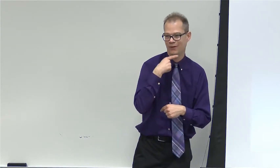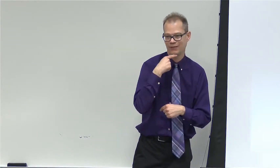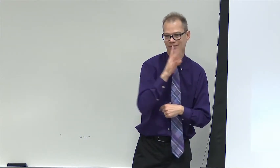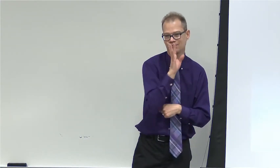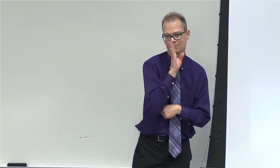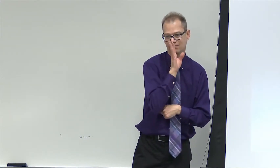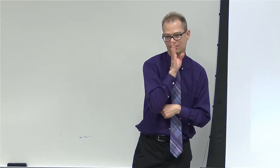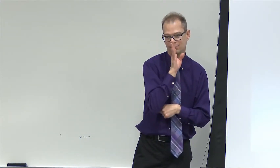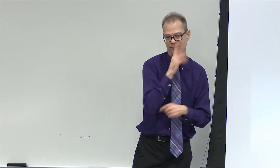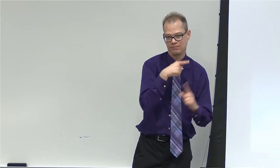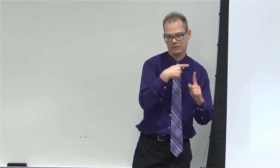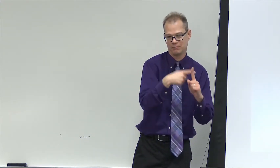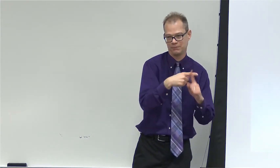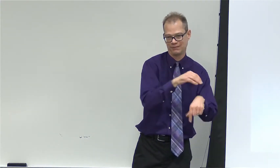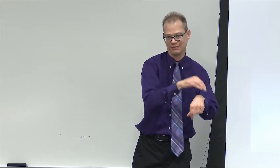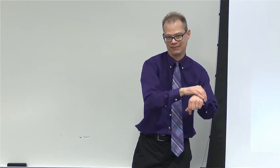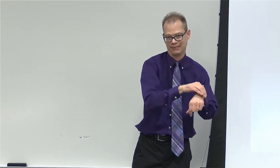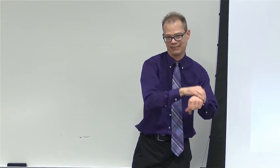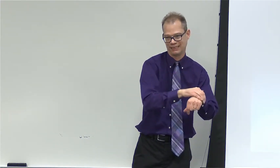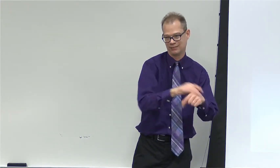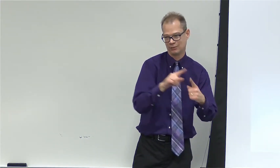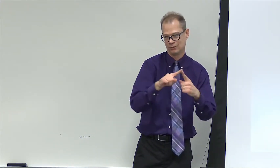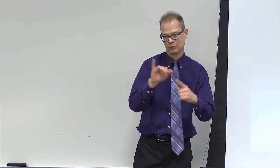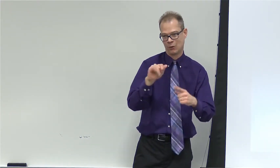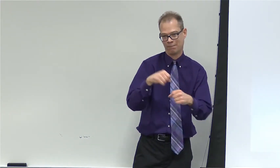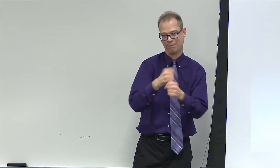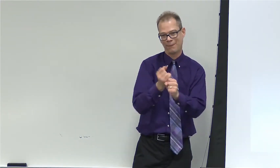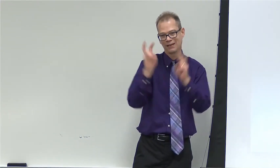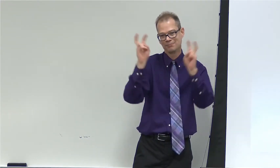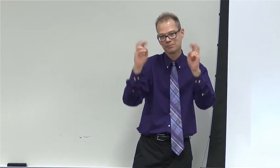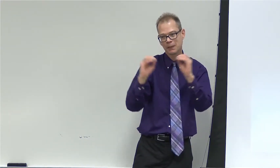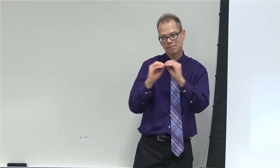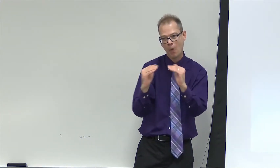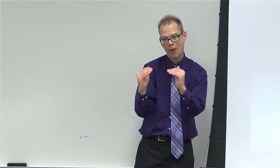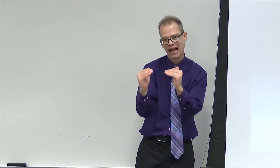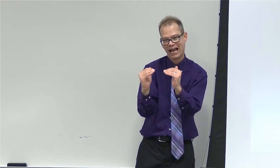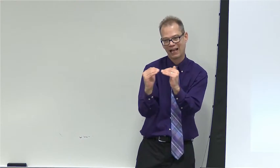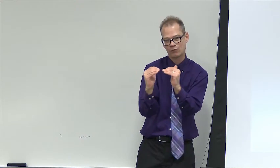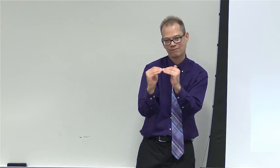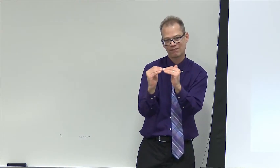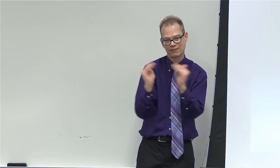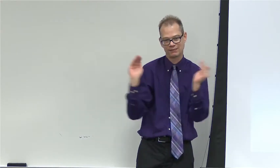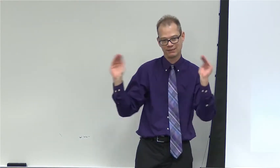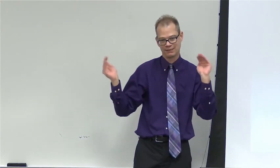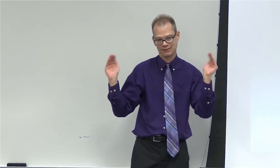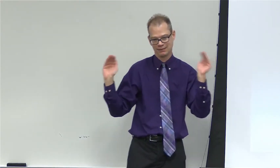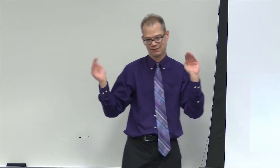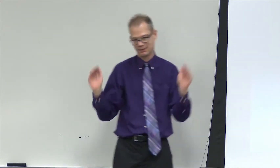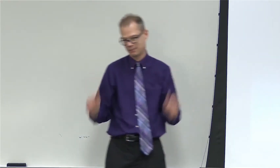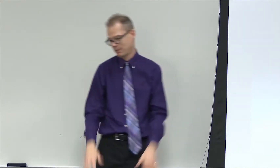somebody who is speaking in English. That would make it more equivalent between the two groups.